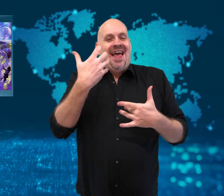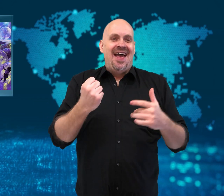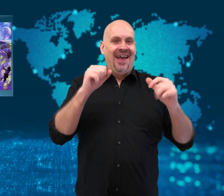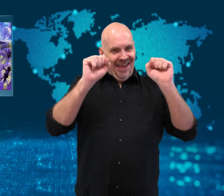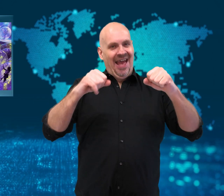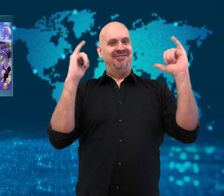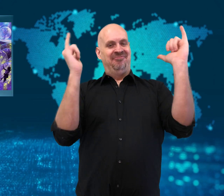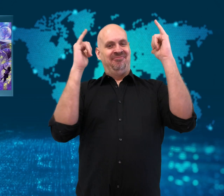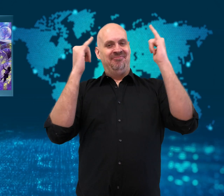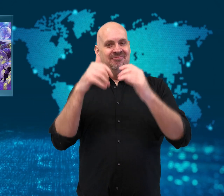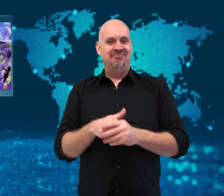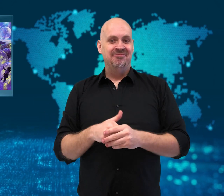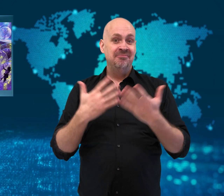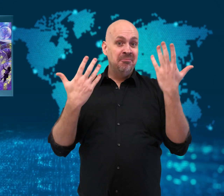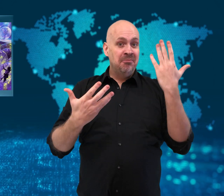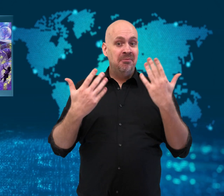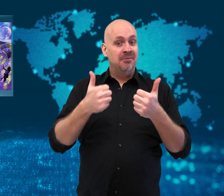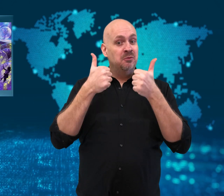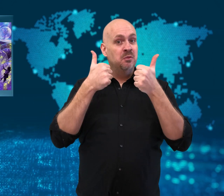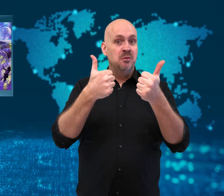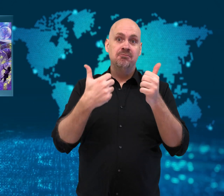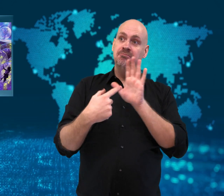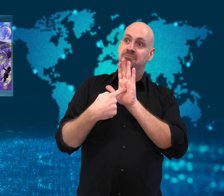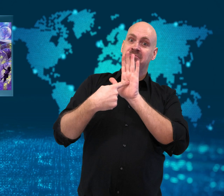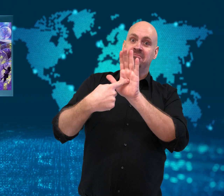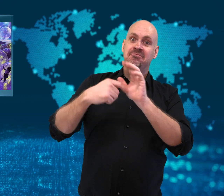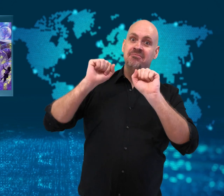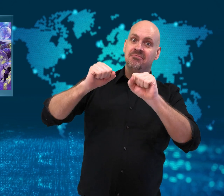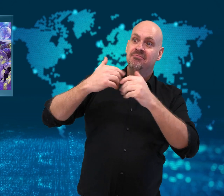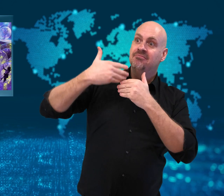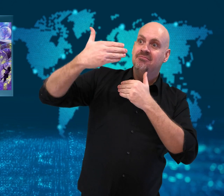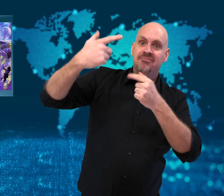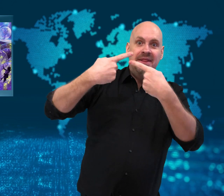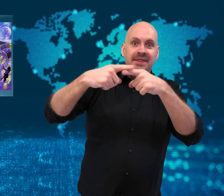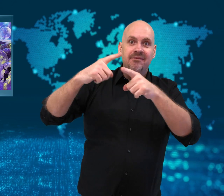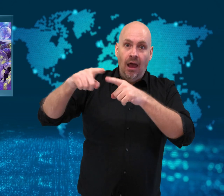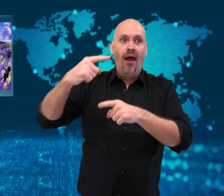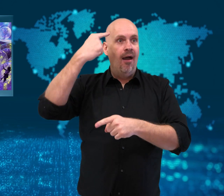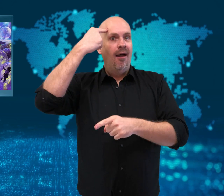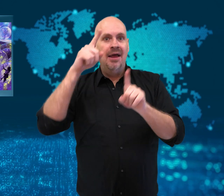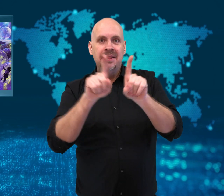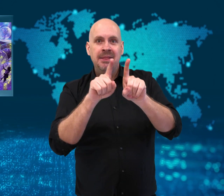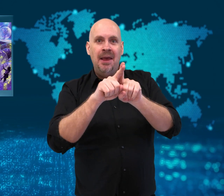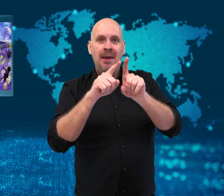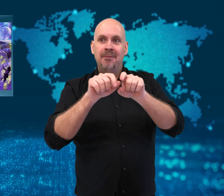Perhaps this will become a model for other concerts